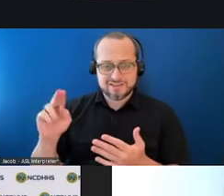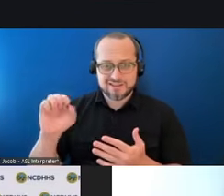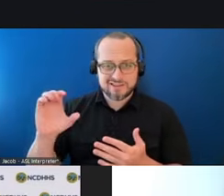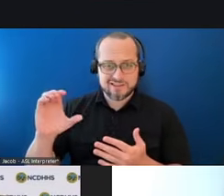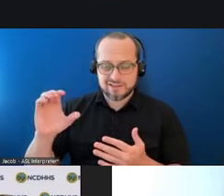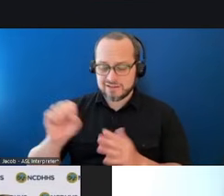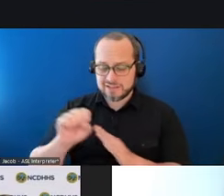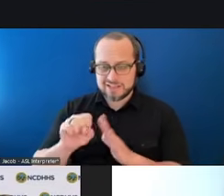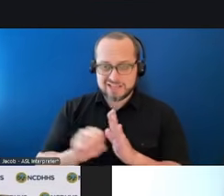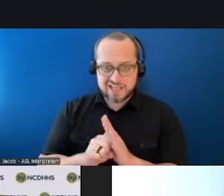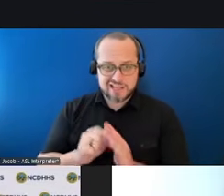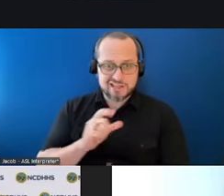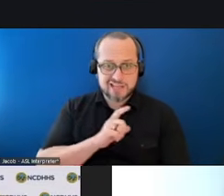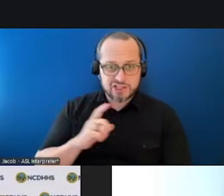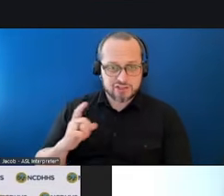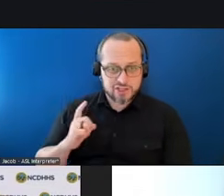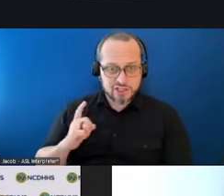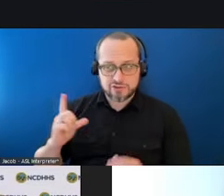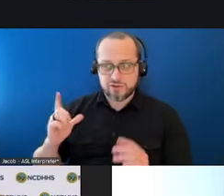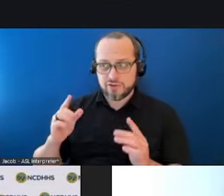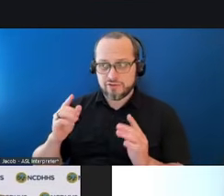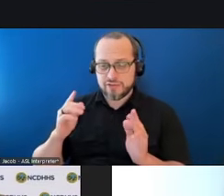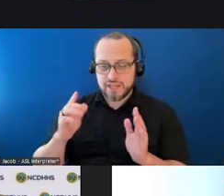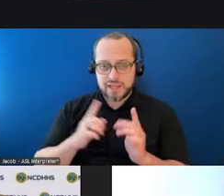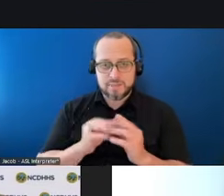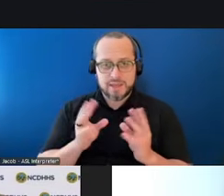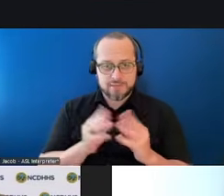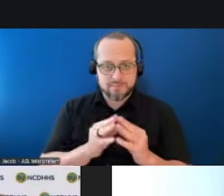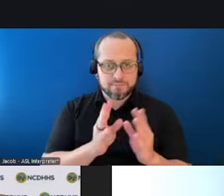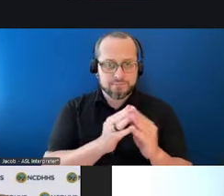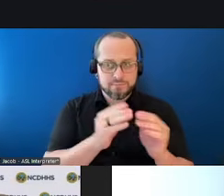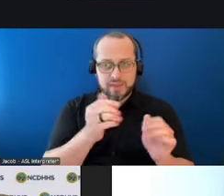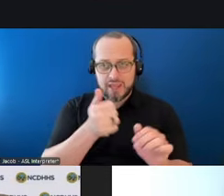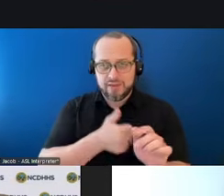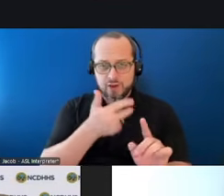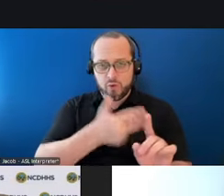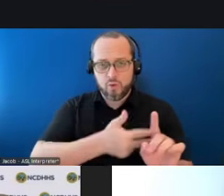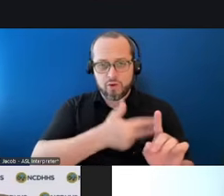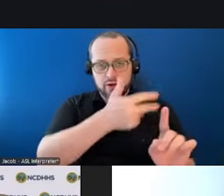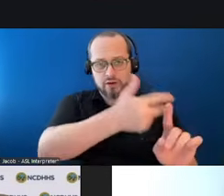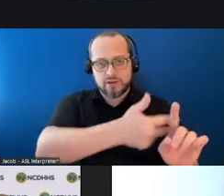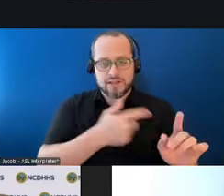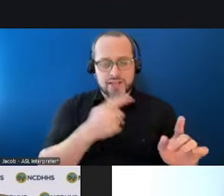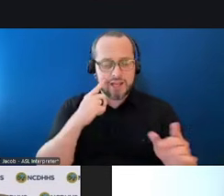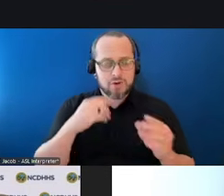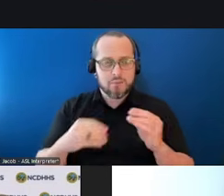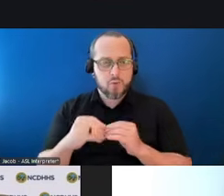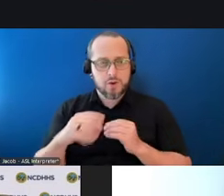together and meet on a quarterly basis to hear a little bit more about where we are and some key